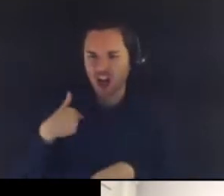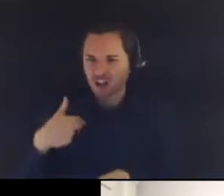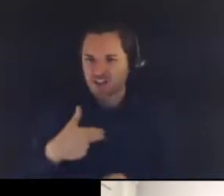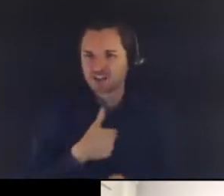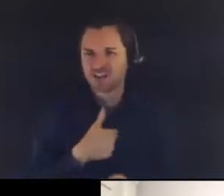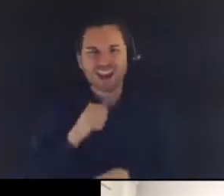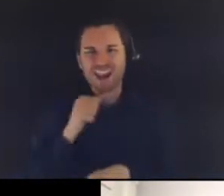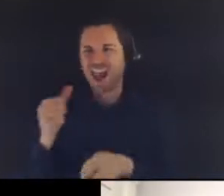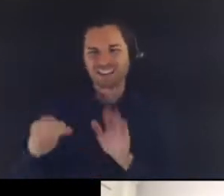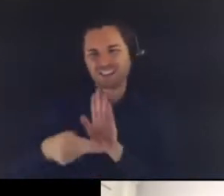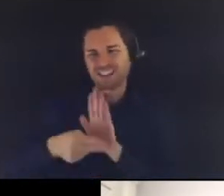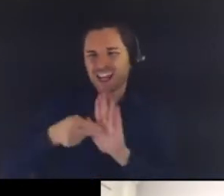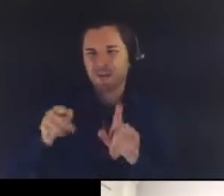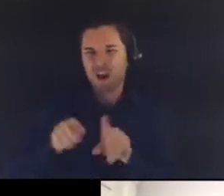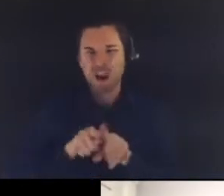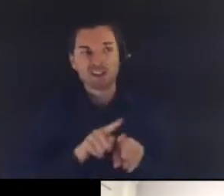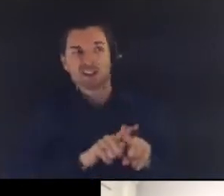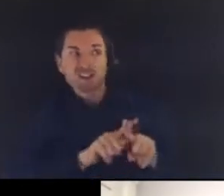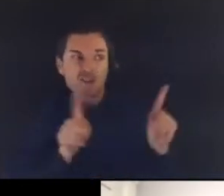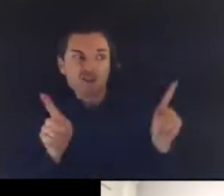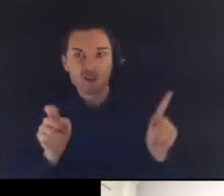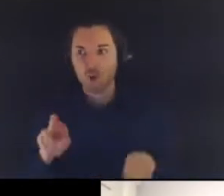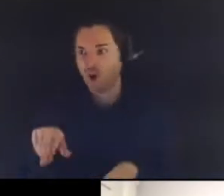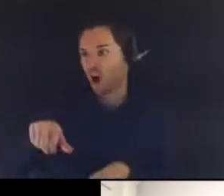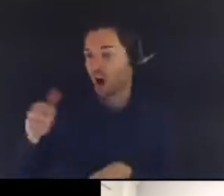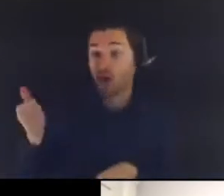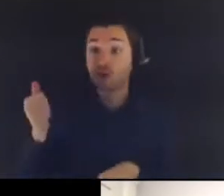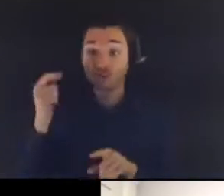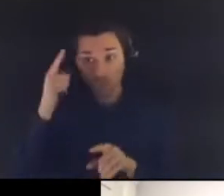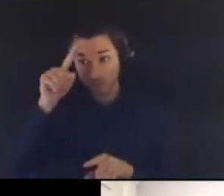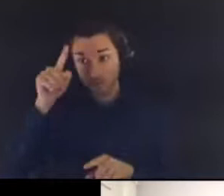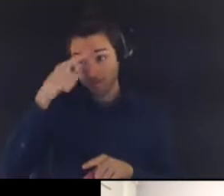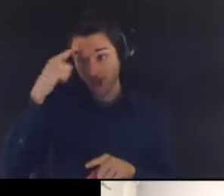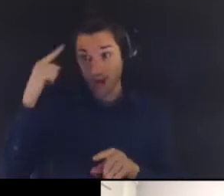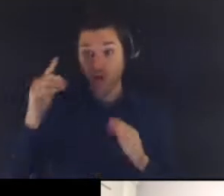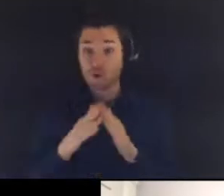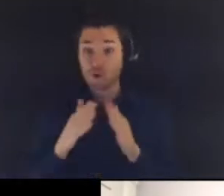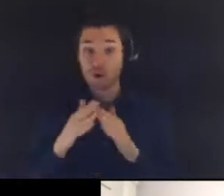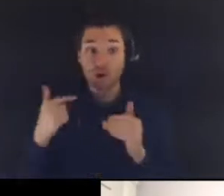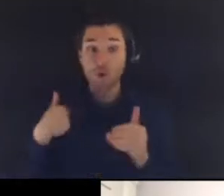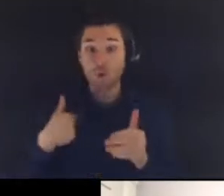different or other . Or in the Black community we say special .